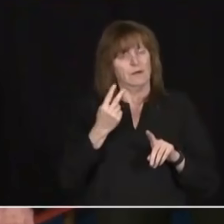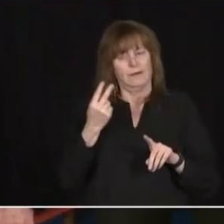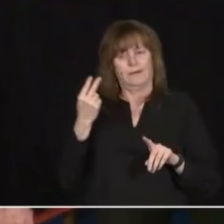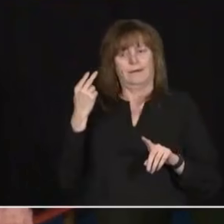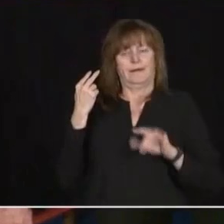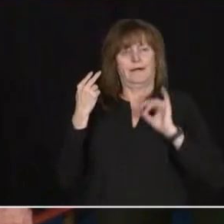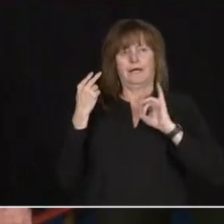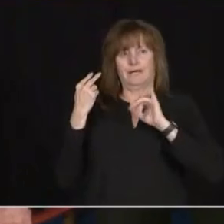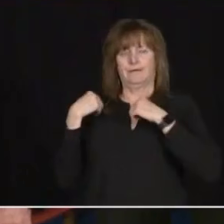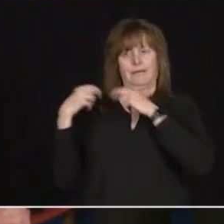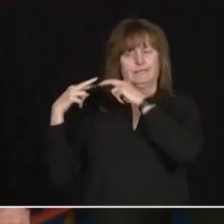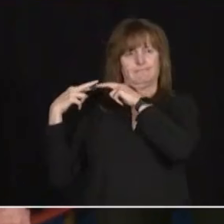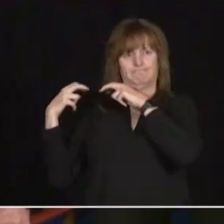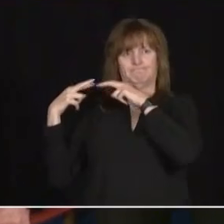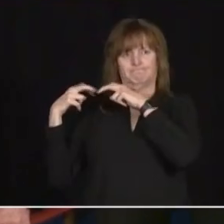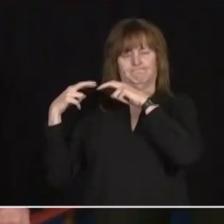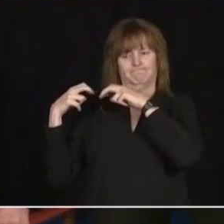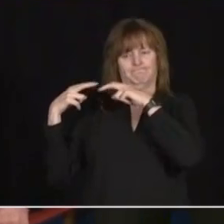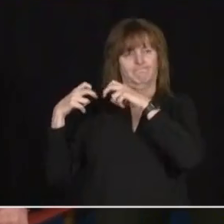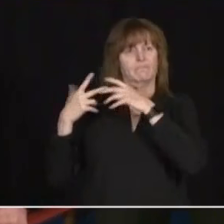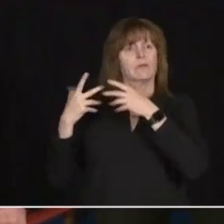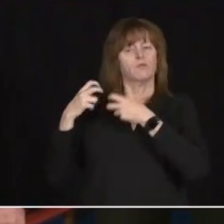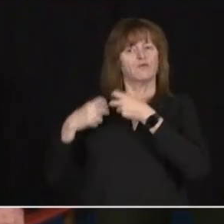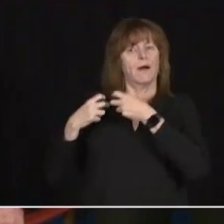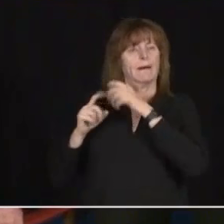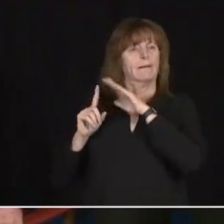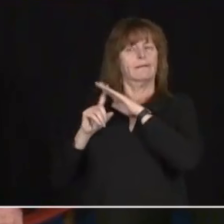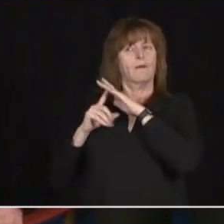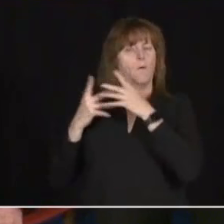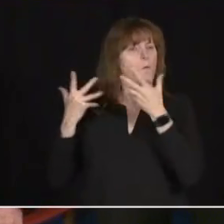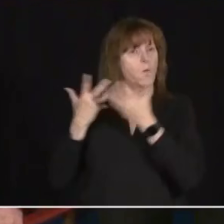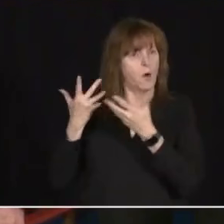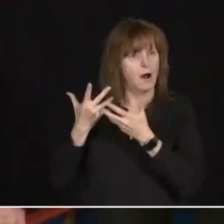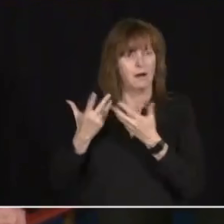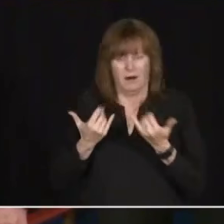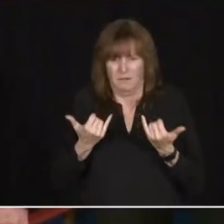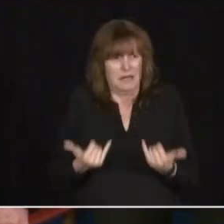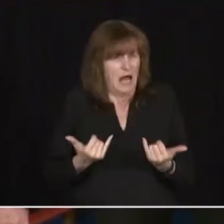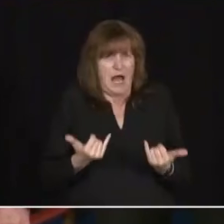staffed on an ongoing basis. But of course there will be questions that will